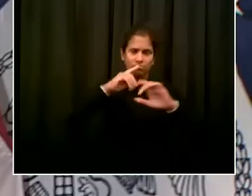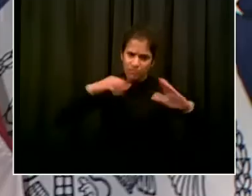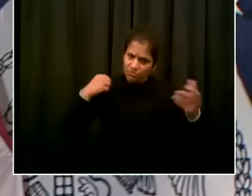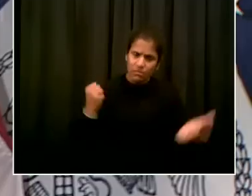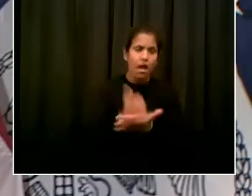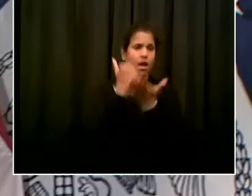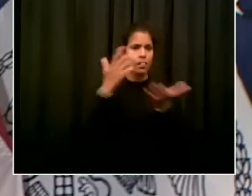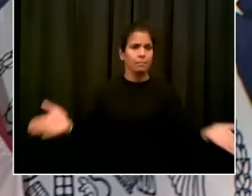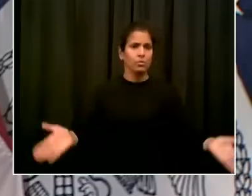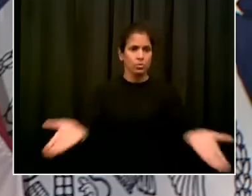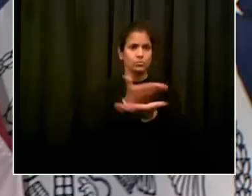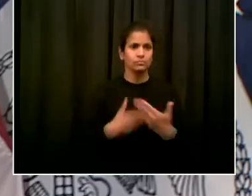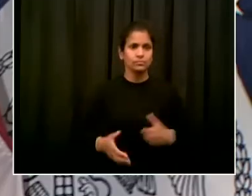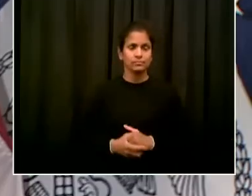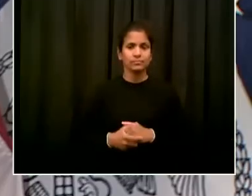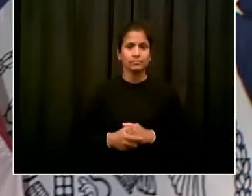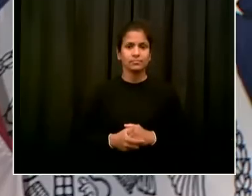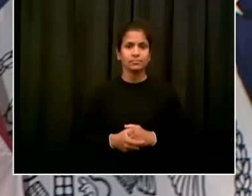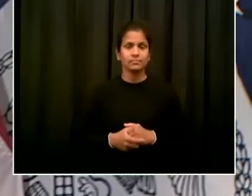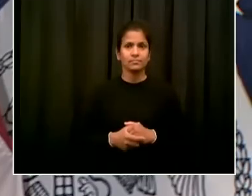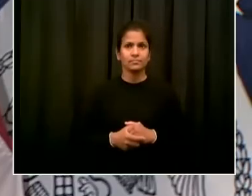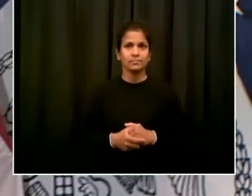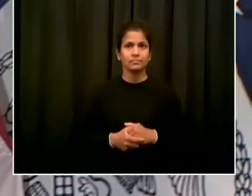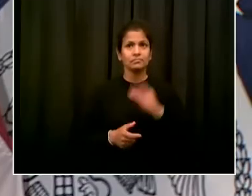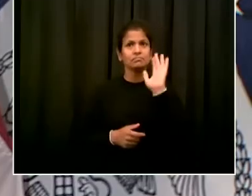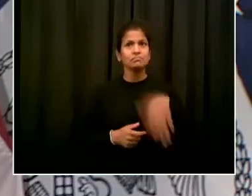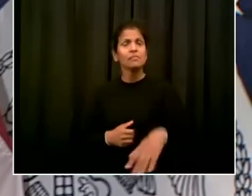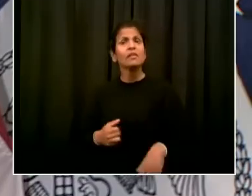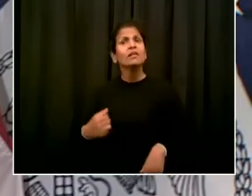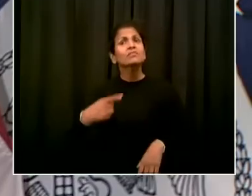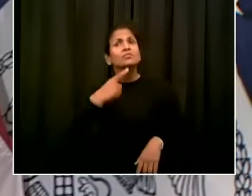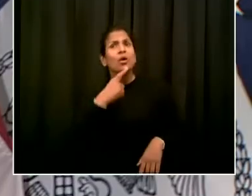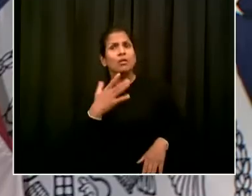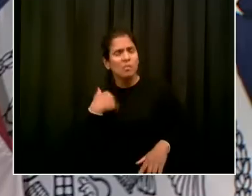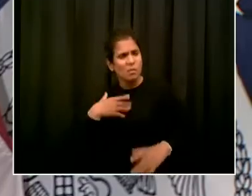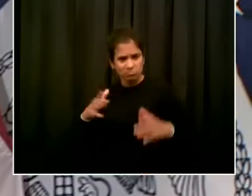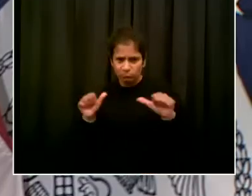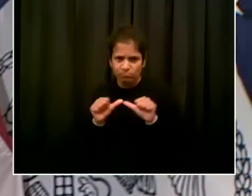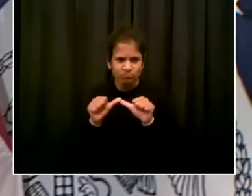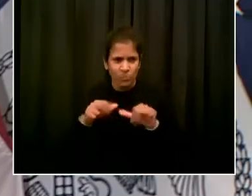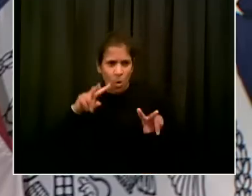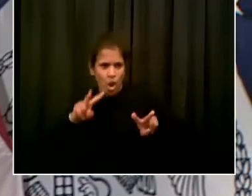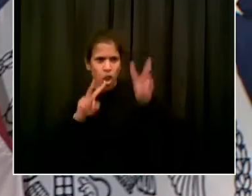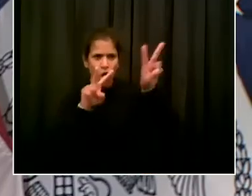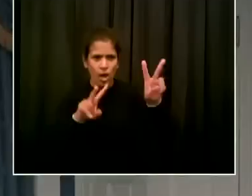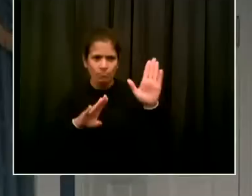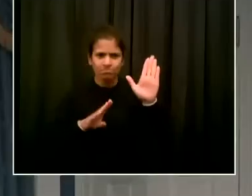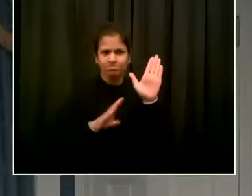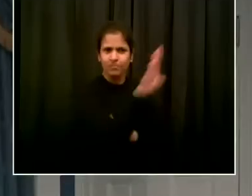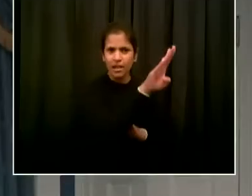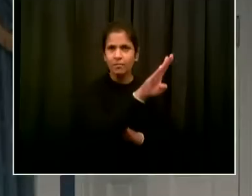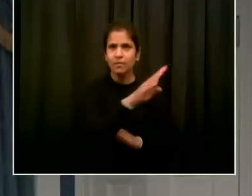THE DEVOTION TO SOCIAL DISTATANCININ GANAN DWEWERAININ FACEMASKS. REMEMBER HOW IMPORTANT IT IS TO